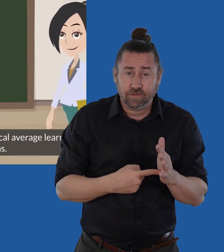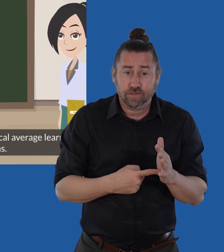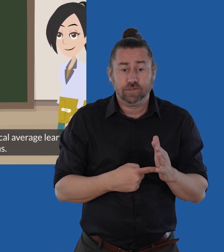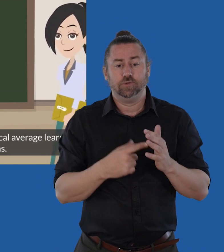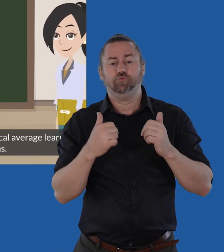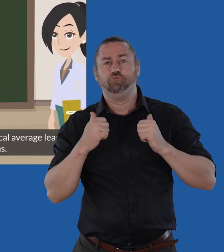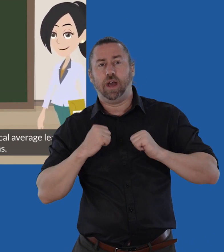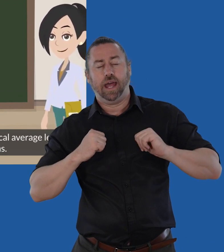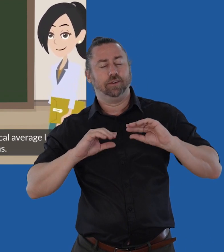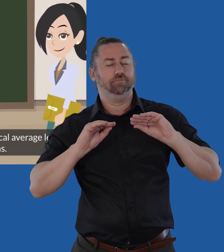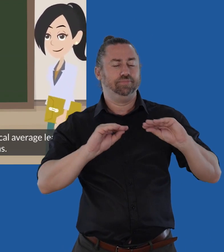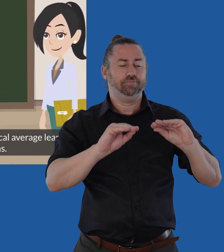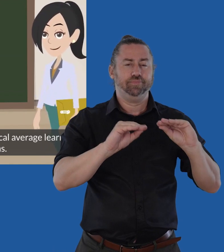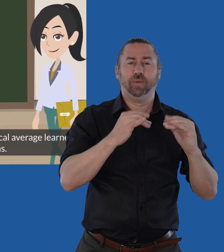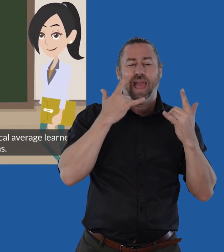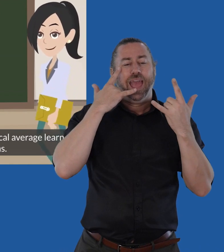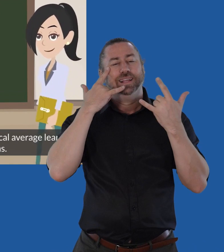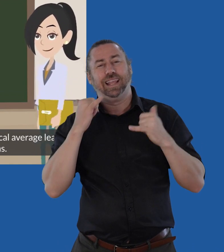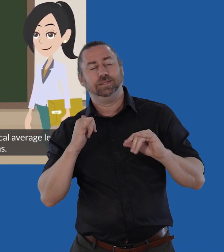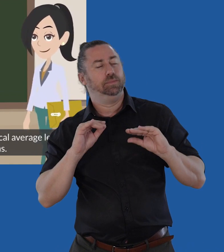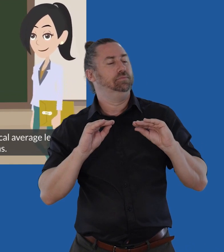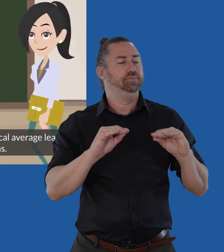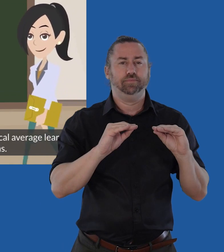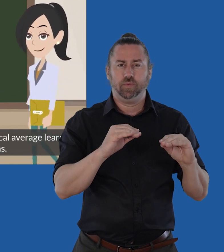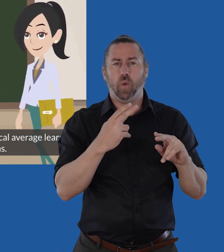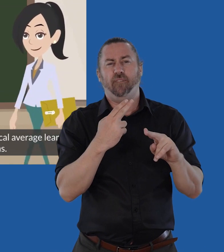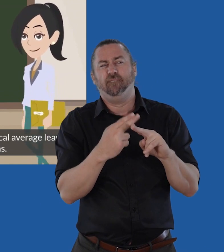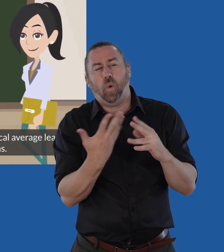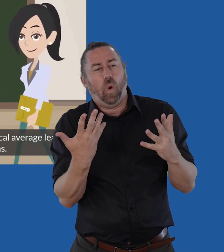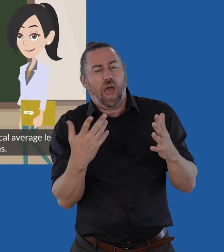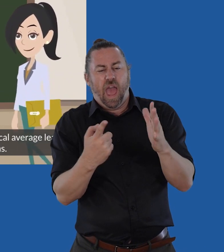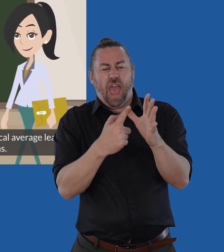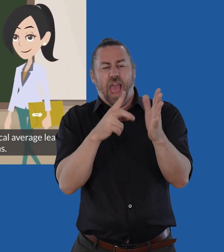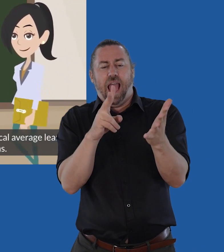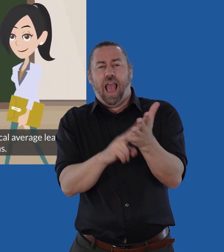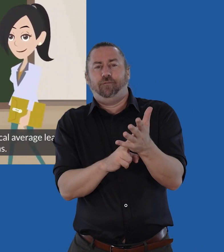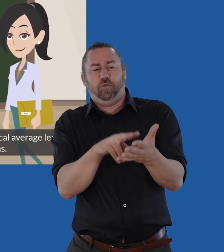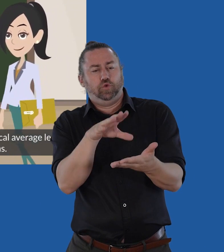and learners are expected to engage, and learn, on the same terms.